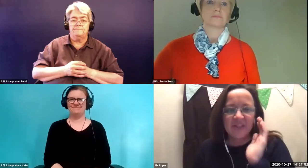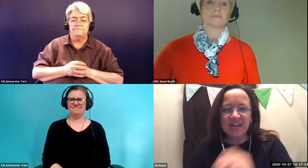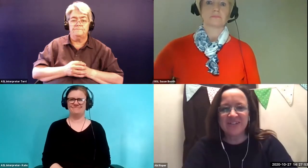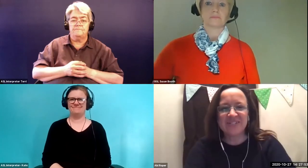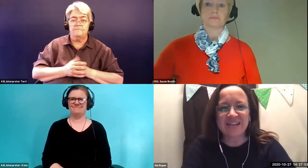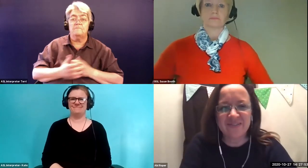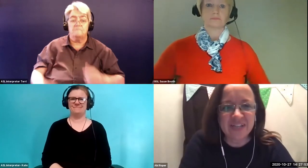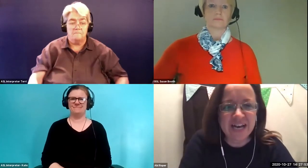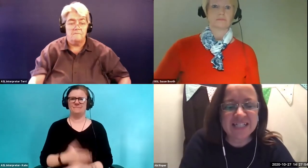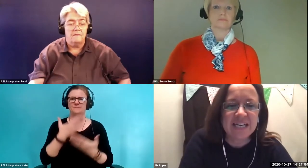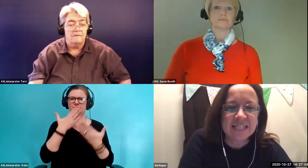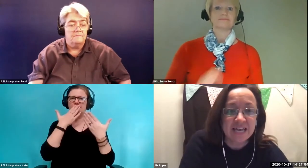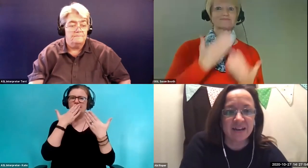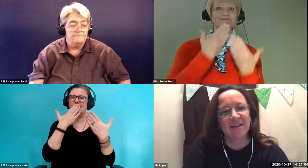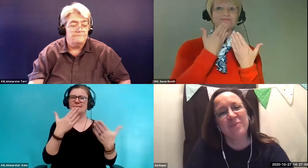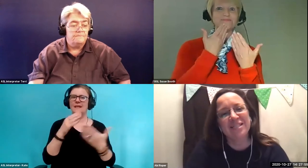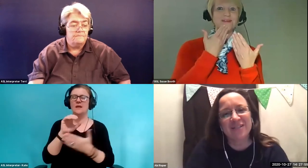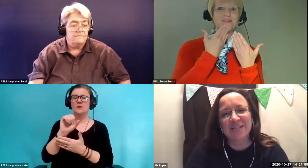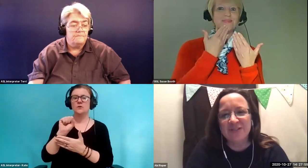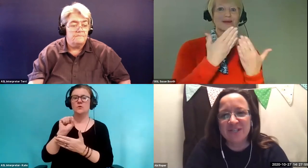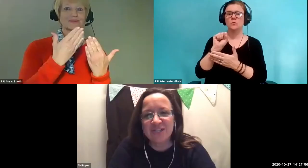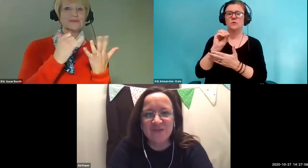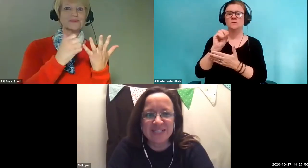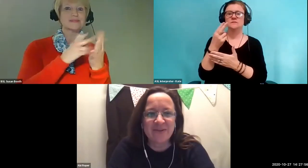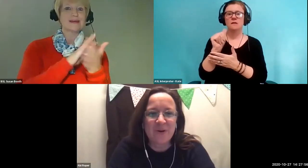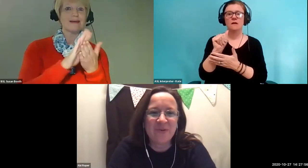Thank you Sannah for that. Sannah can I please ask you to turn your video on?